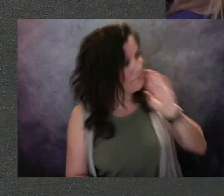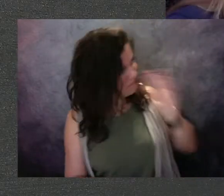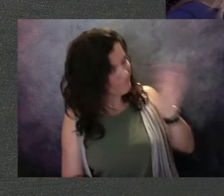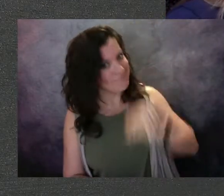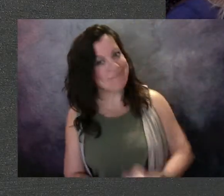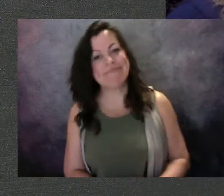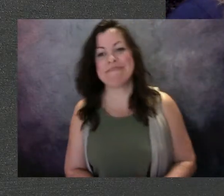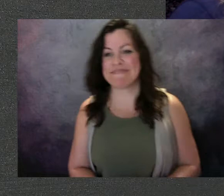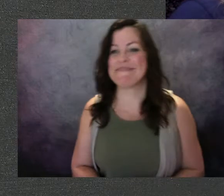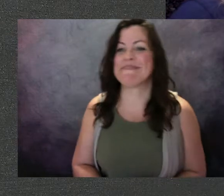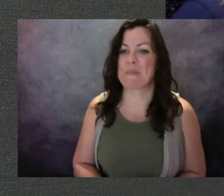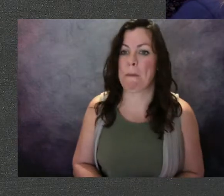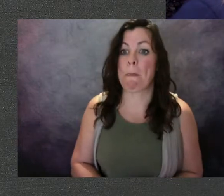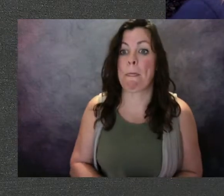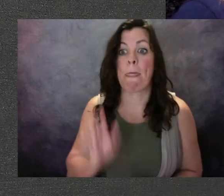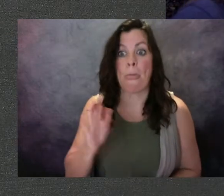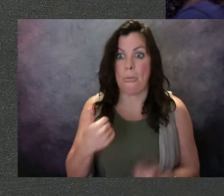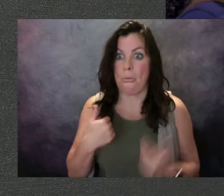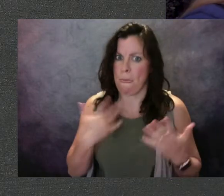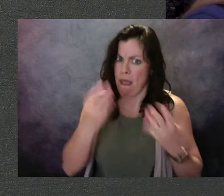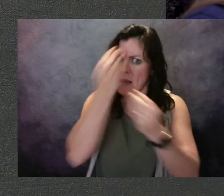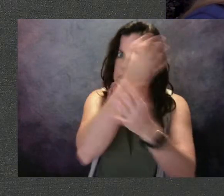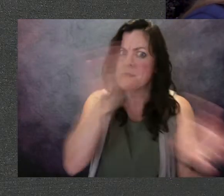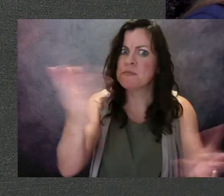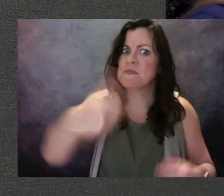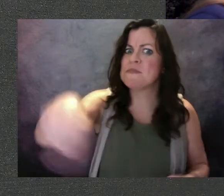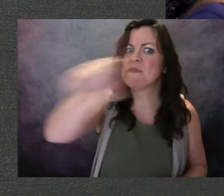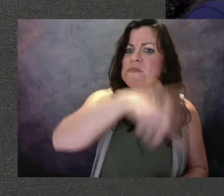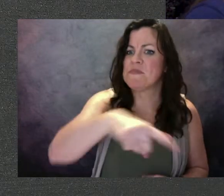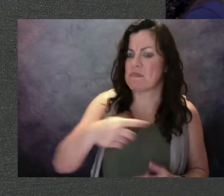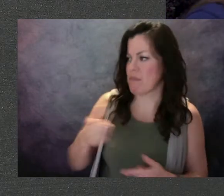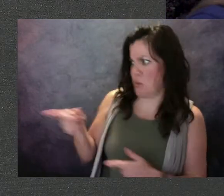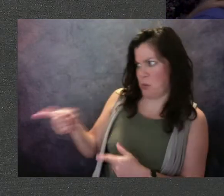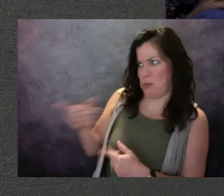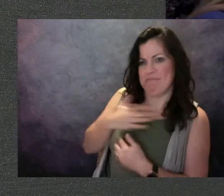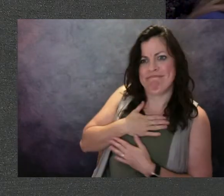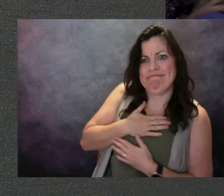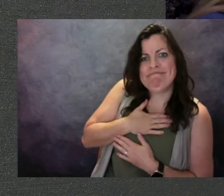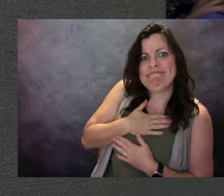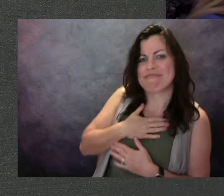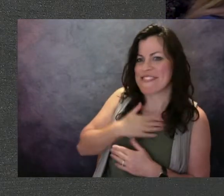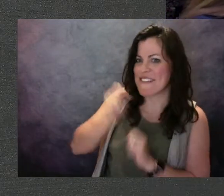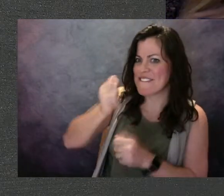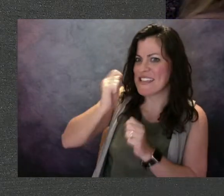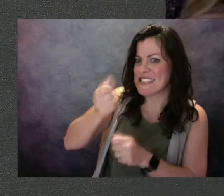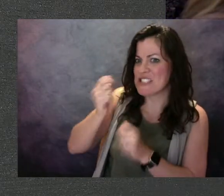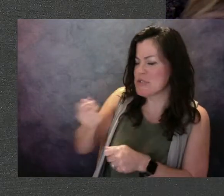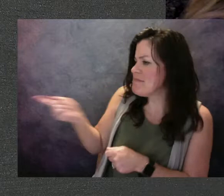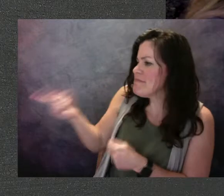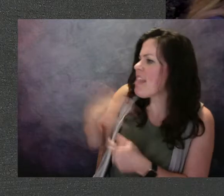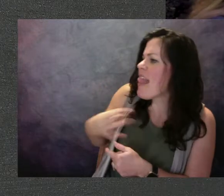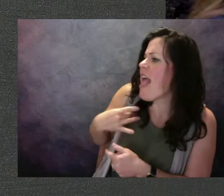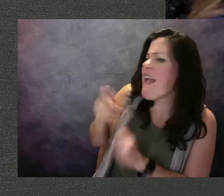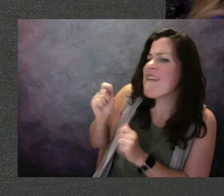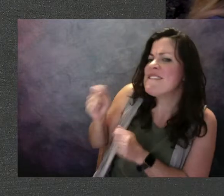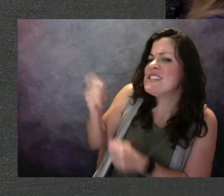So I was telling our friends at home that you really enjoy fishing. Mhmm. So I thought you could tell us a little bit why. Well, fishing is very enjoyable,